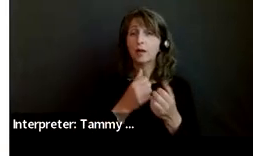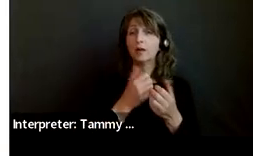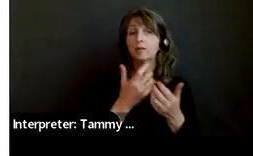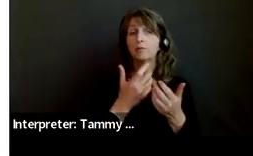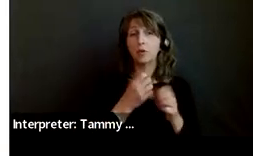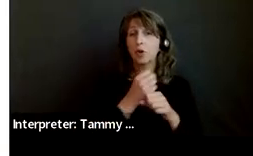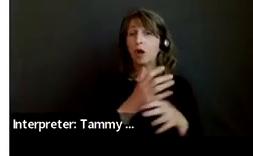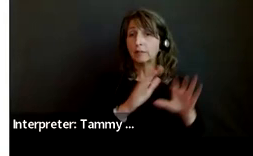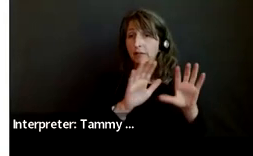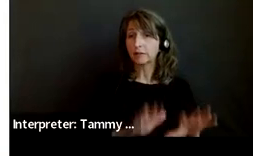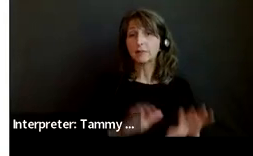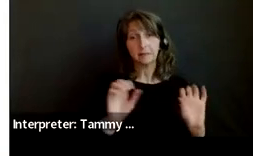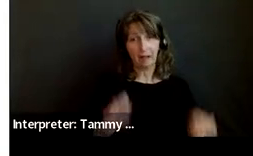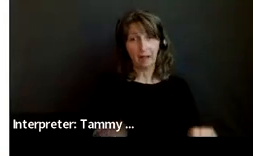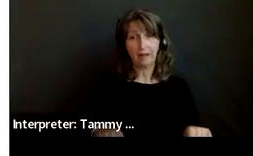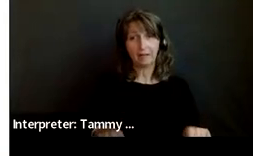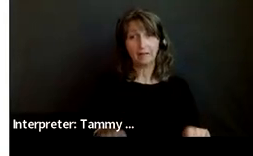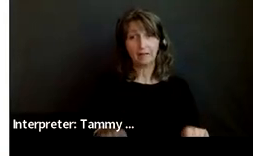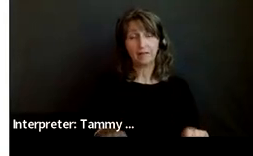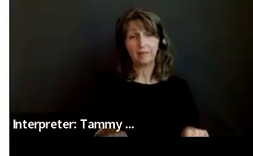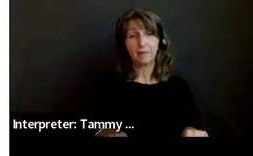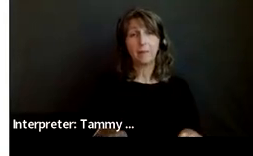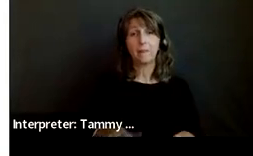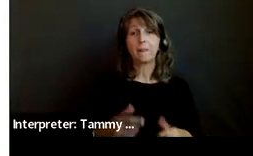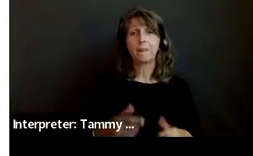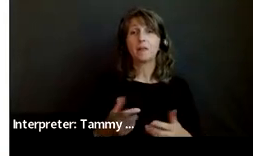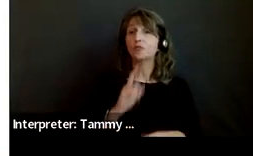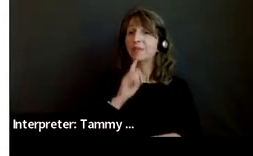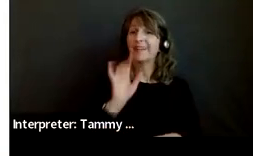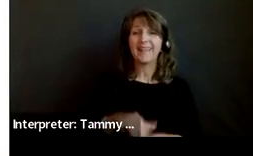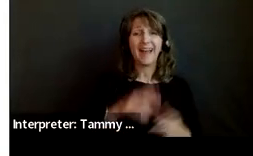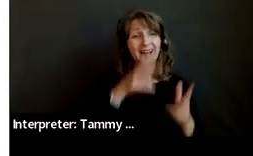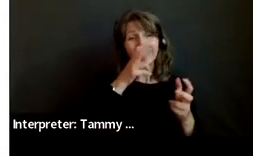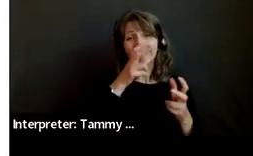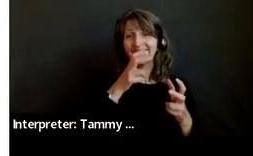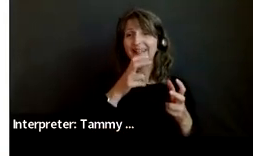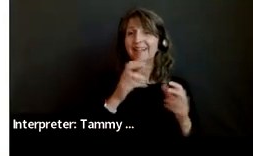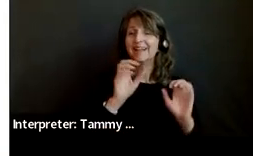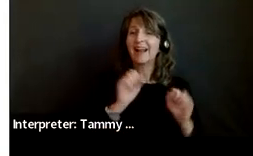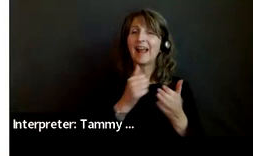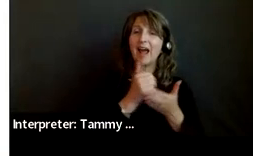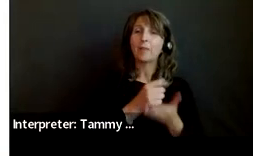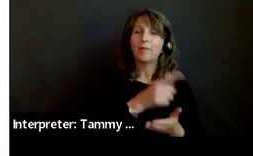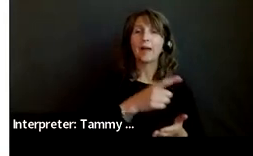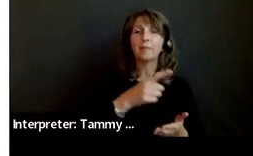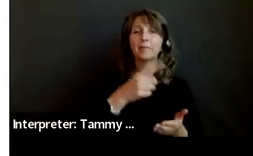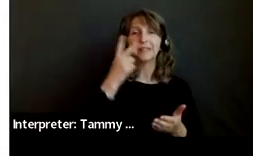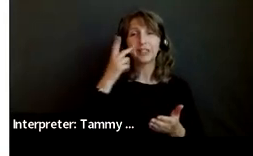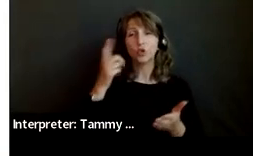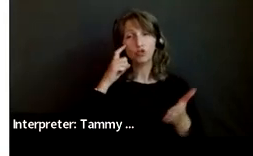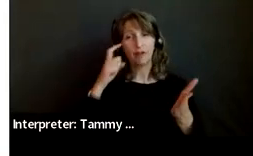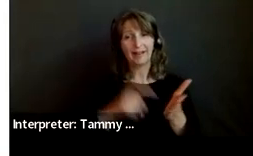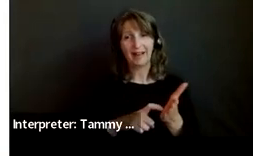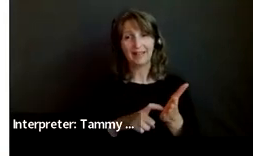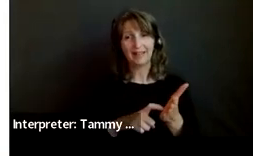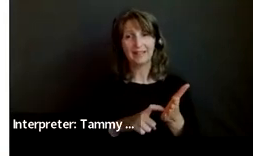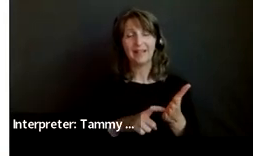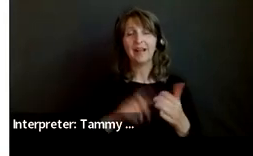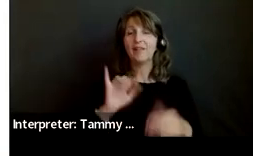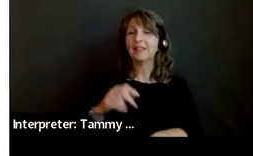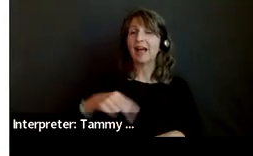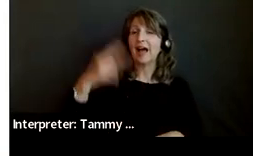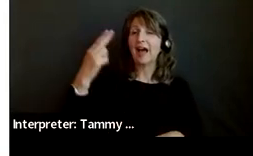But essentially this form of communication, naturally has a lot of validation in it and it causes higher level of thinking to activate that parasympathetic nervous system.